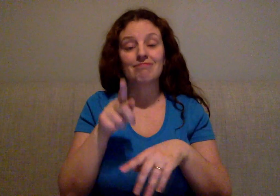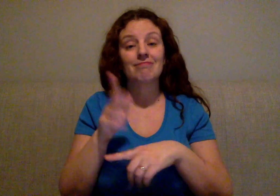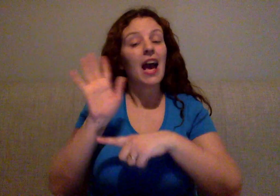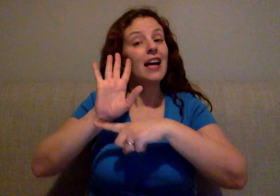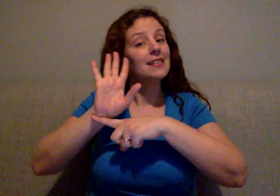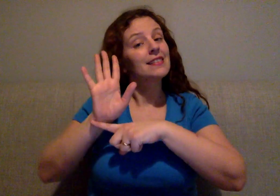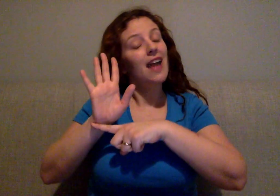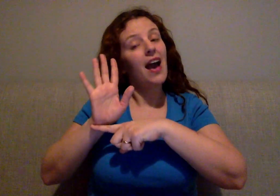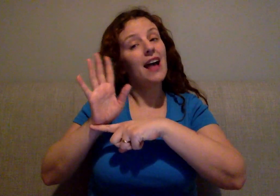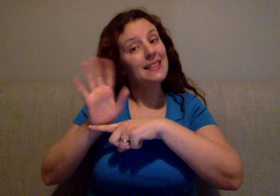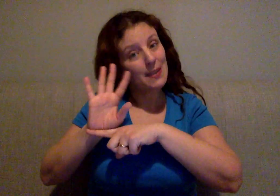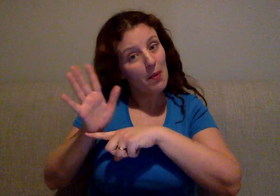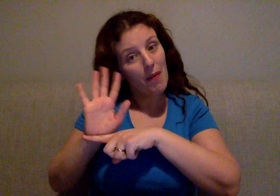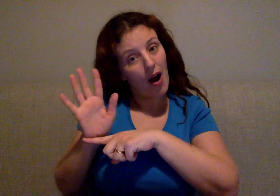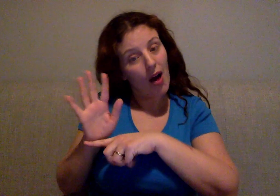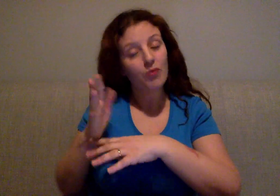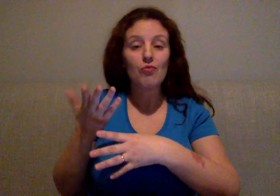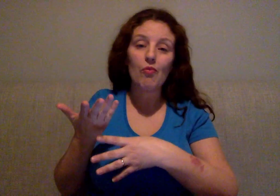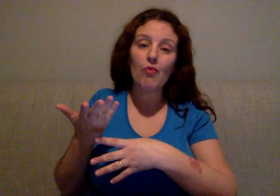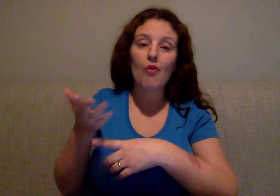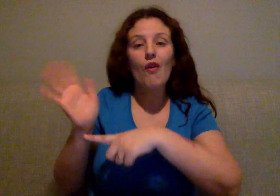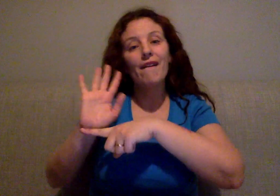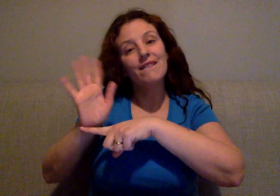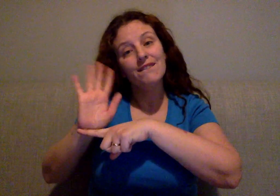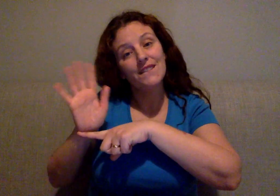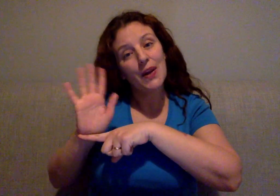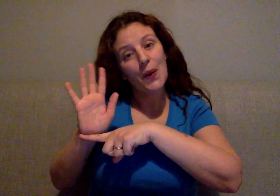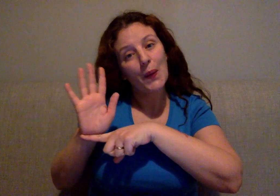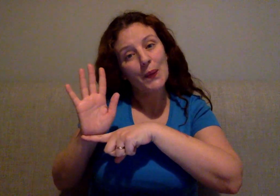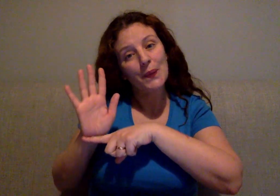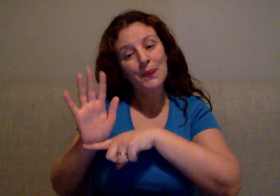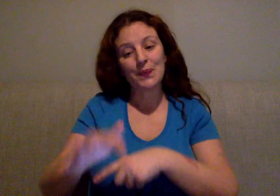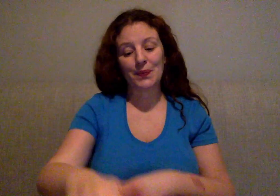CINEMA or VIDEO